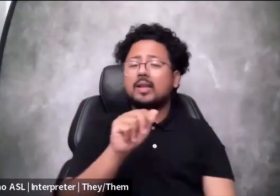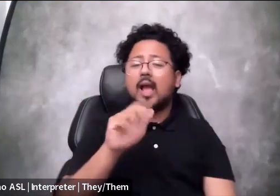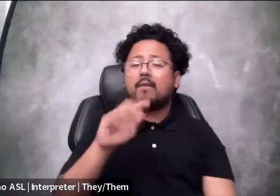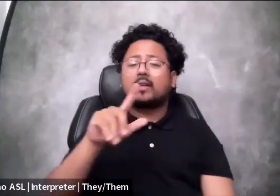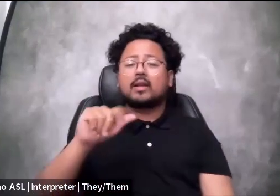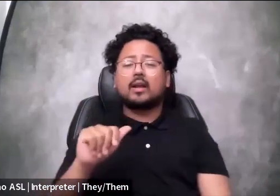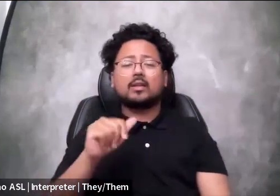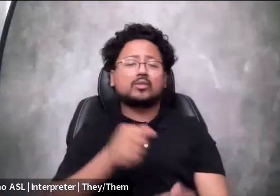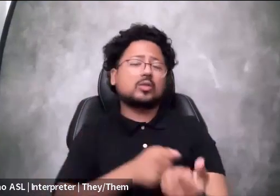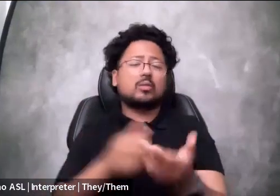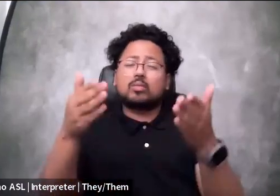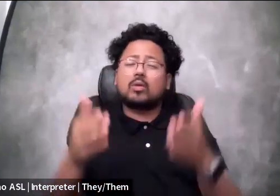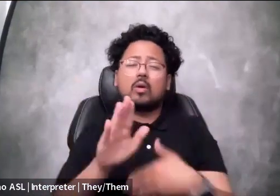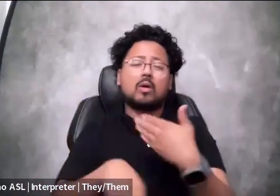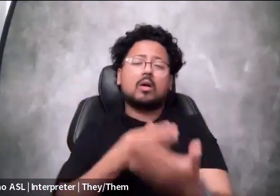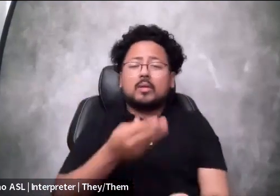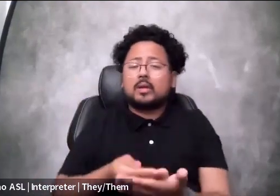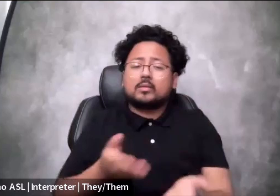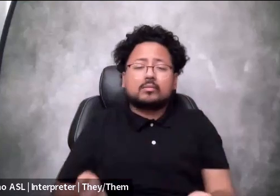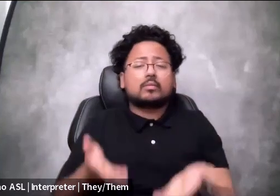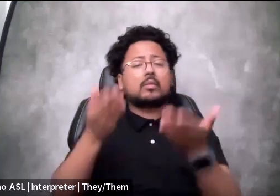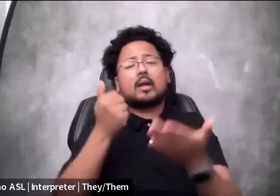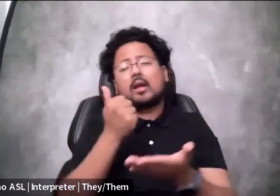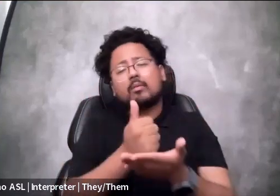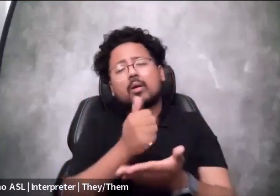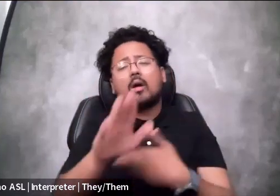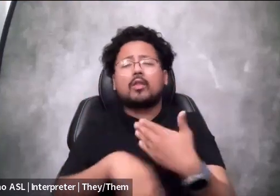your contributions are what allow us to compensate folks for their time to